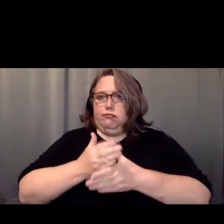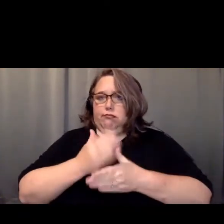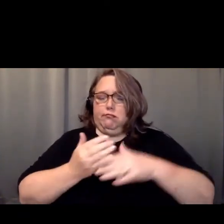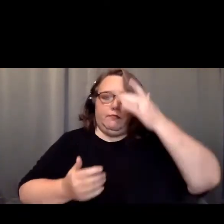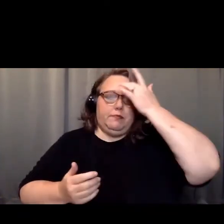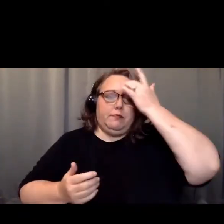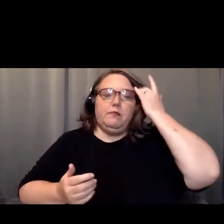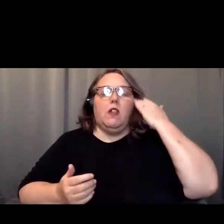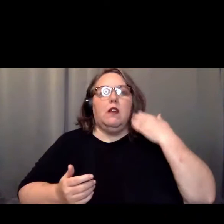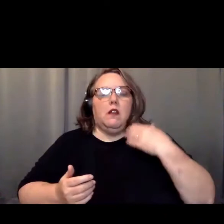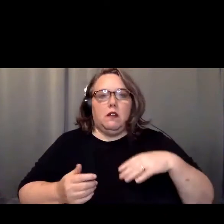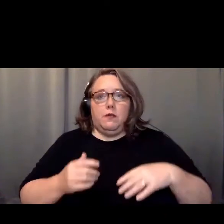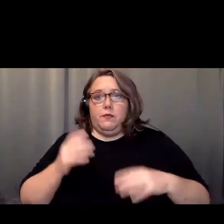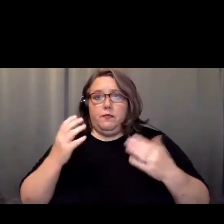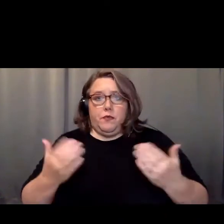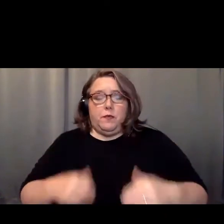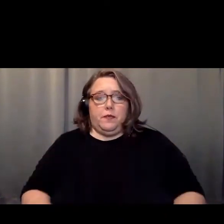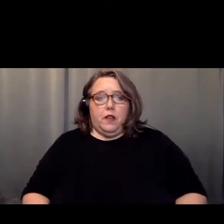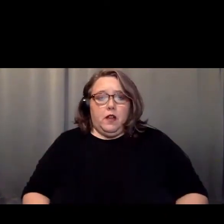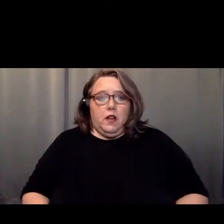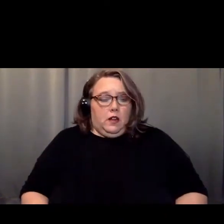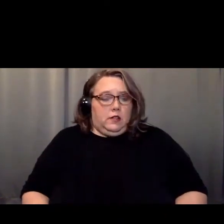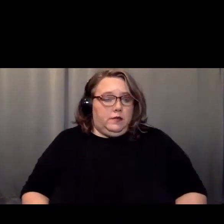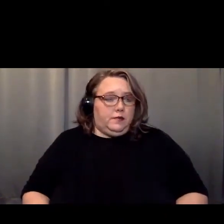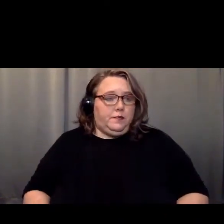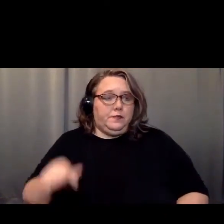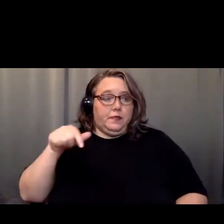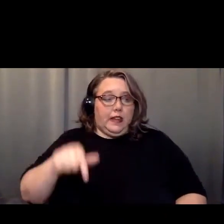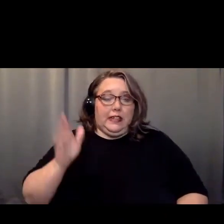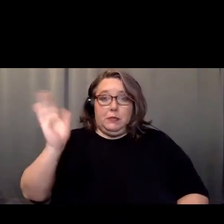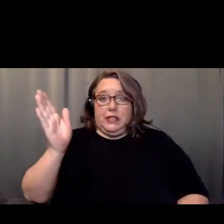Okay, so this presentation is mostly tailored for students